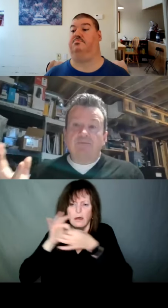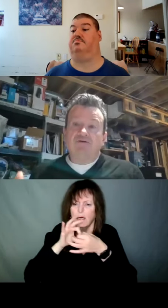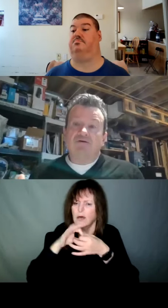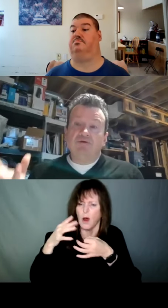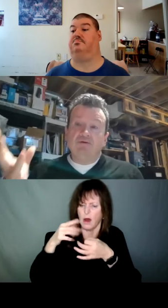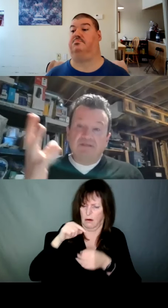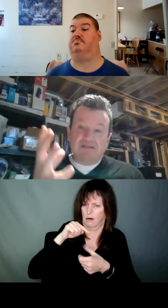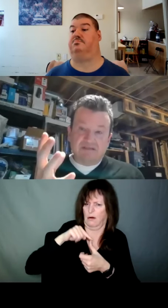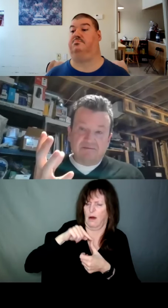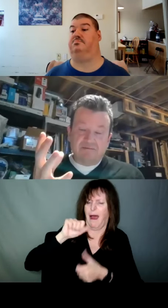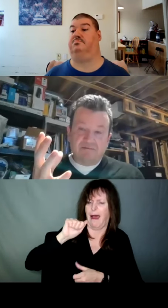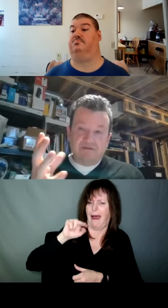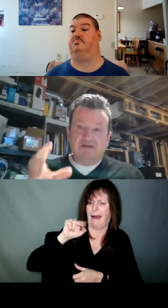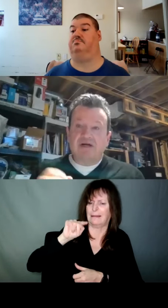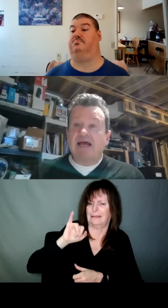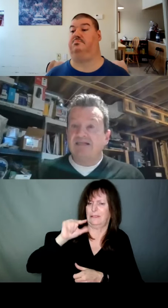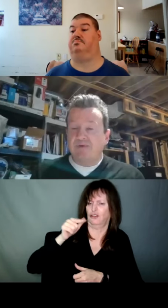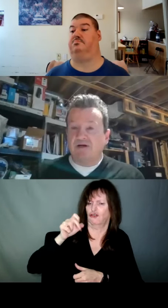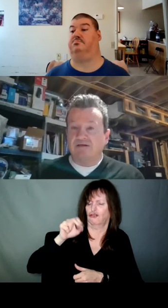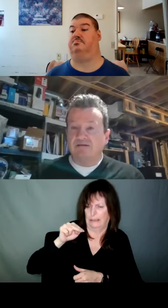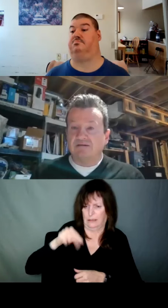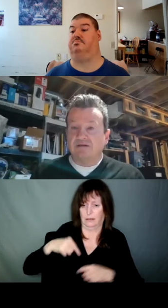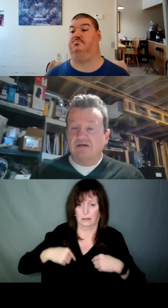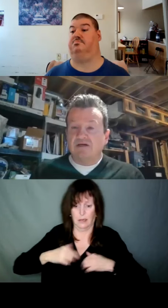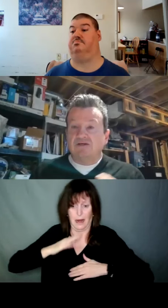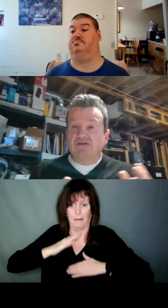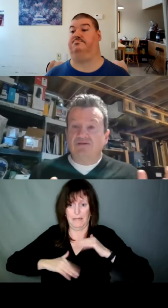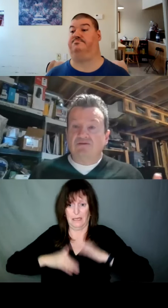of the actual antigen , so it cannot harm you